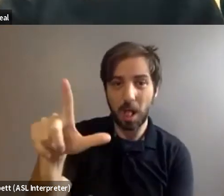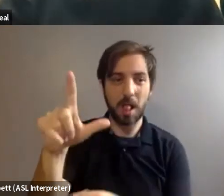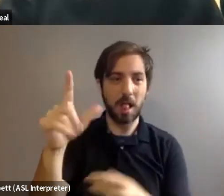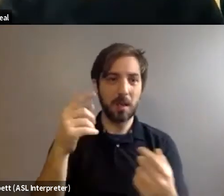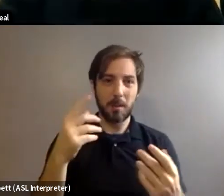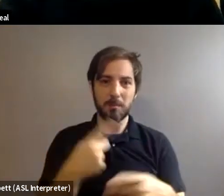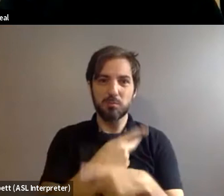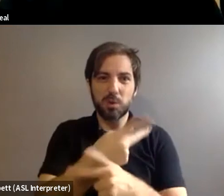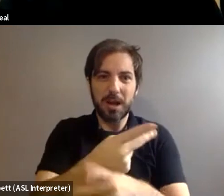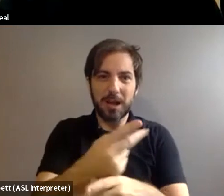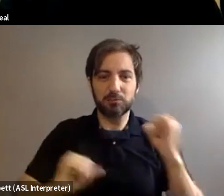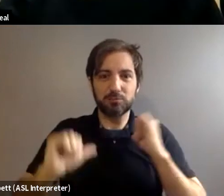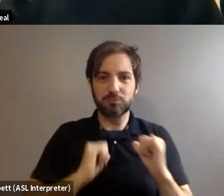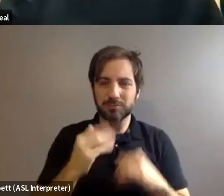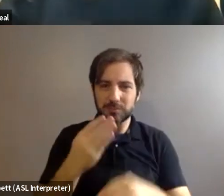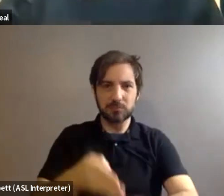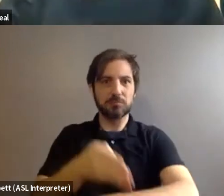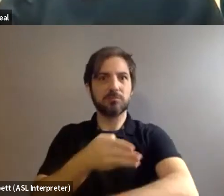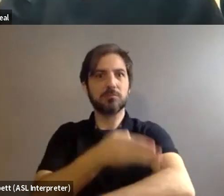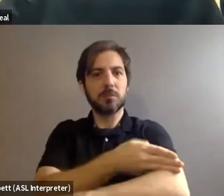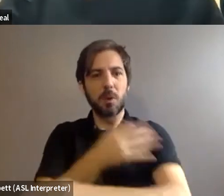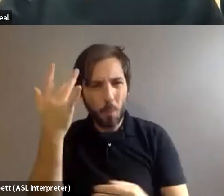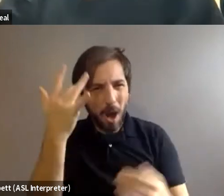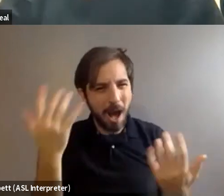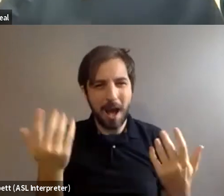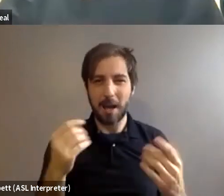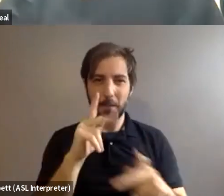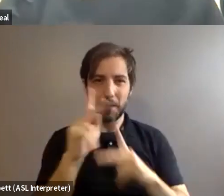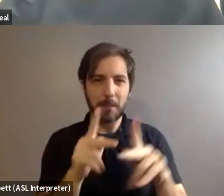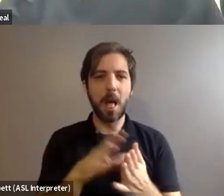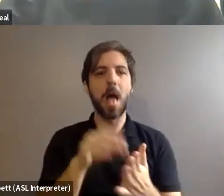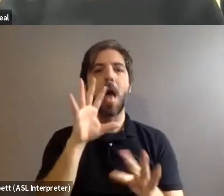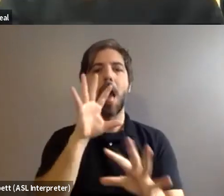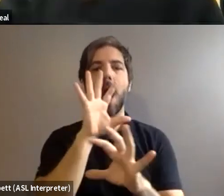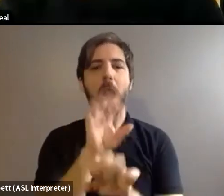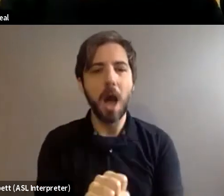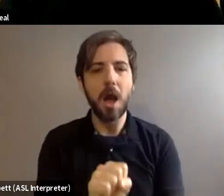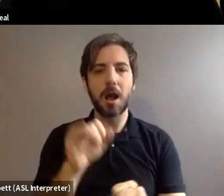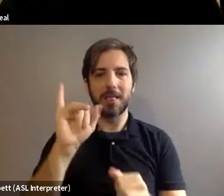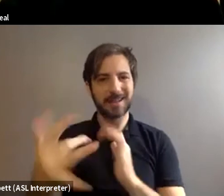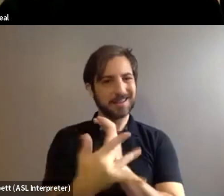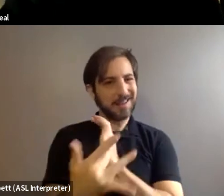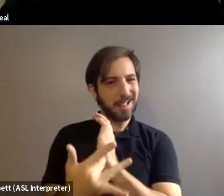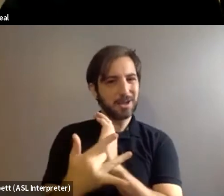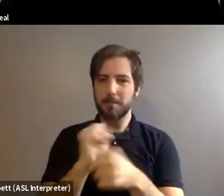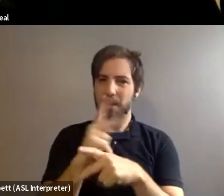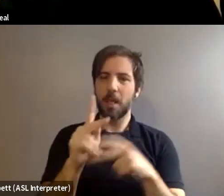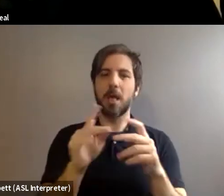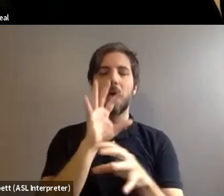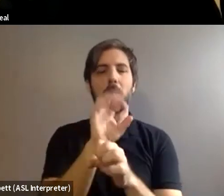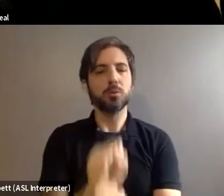get more familiar with the technology um you know i believe that the technology keeps getting